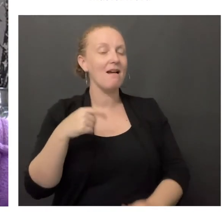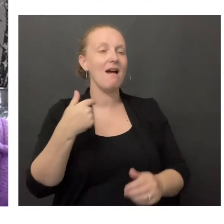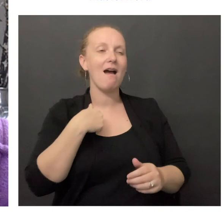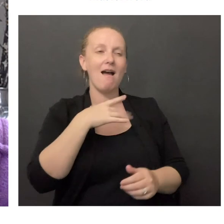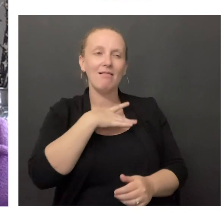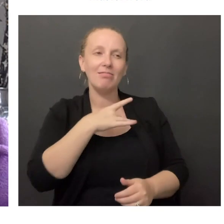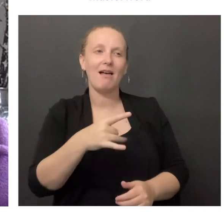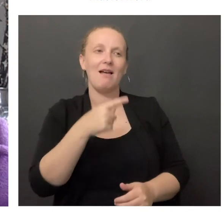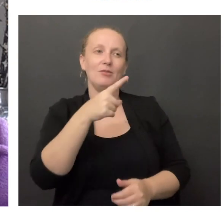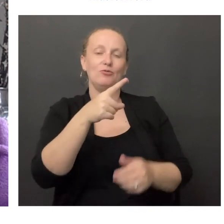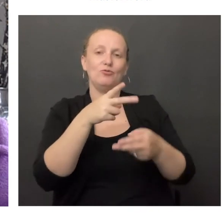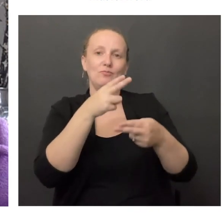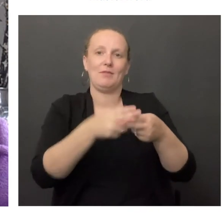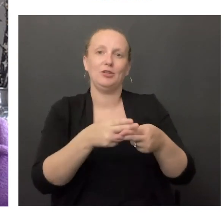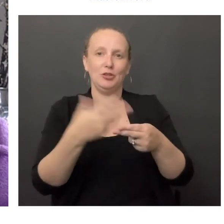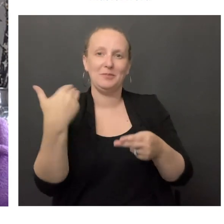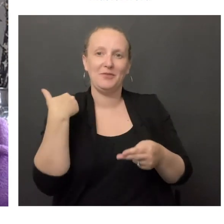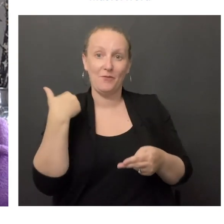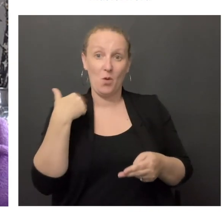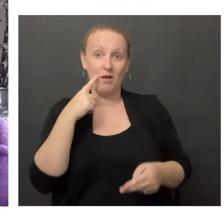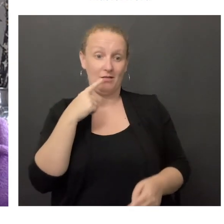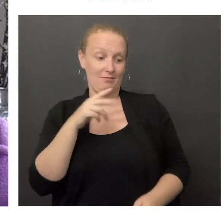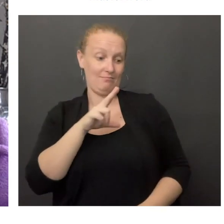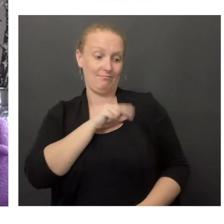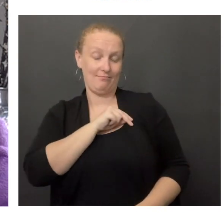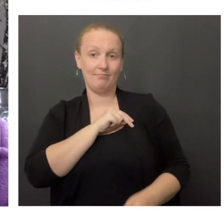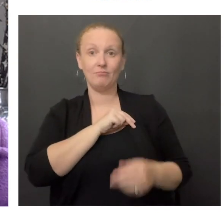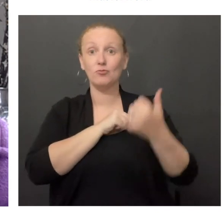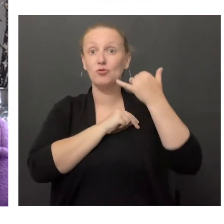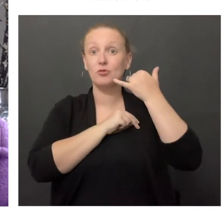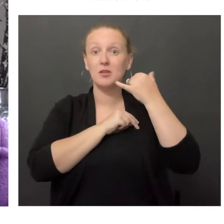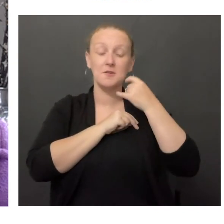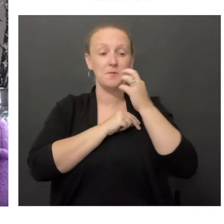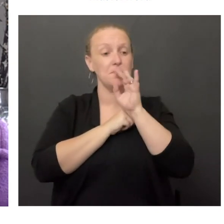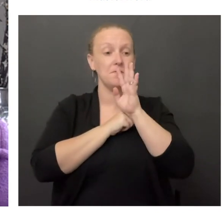provider. So, I'm actually inspired by, by that both,